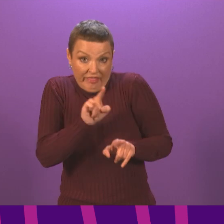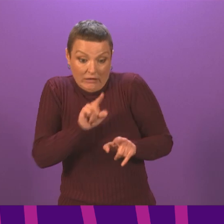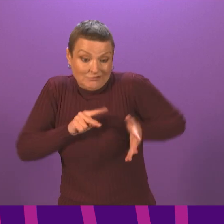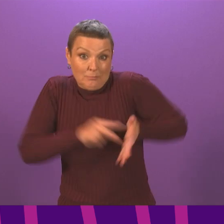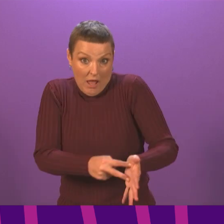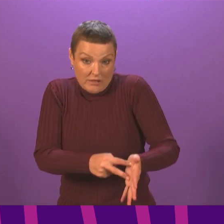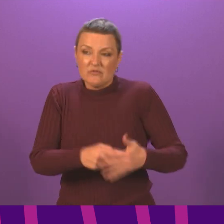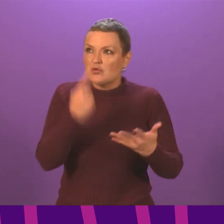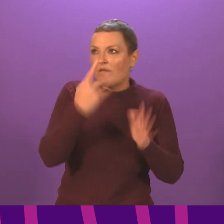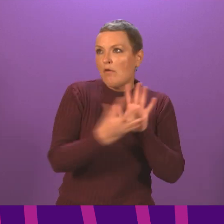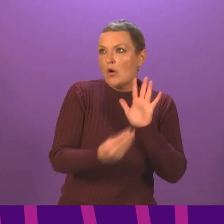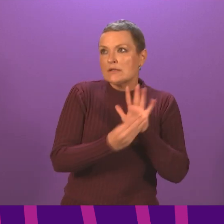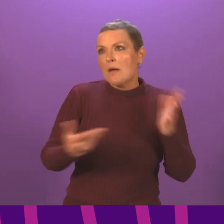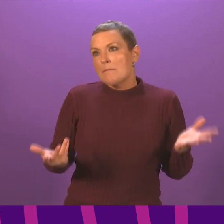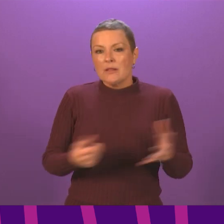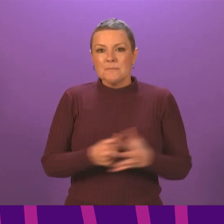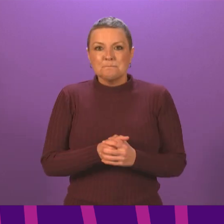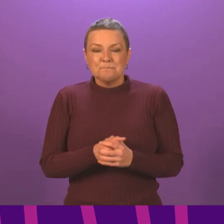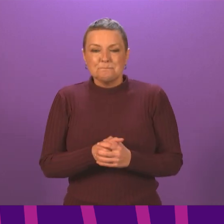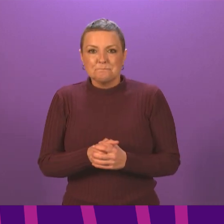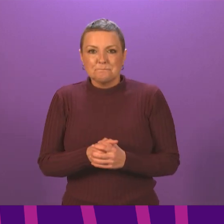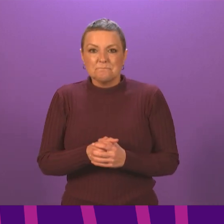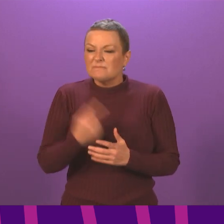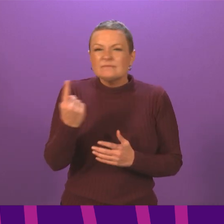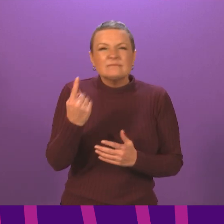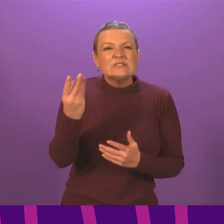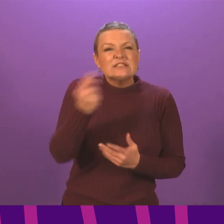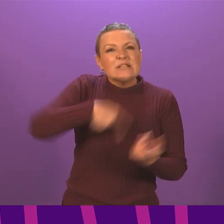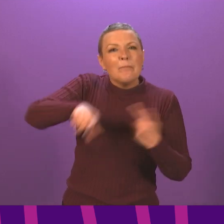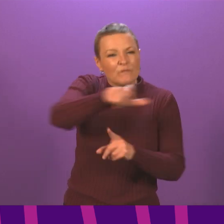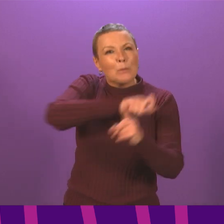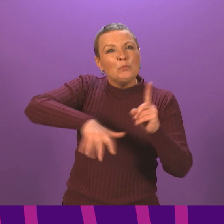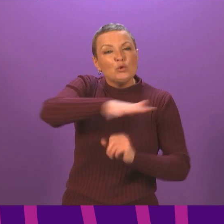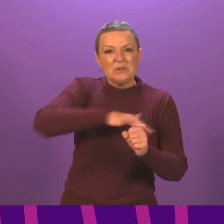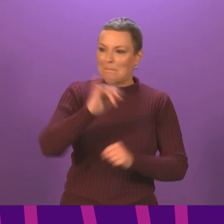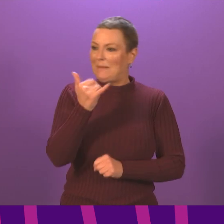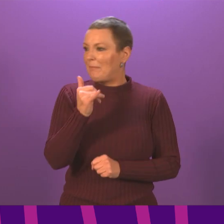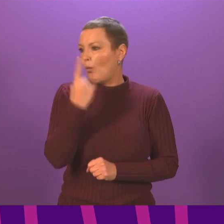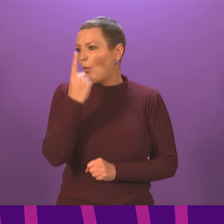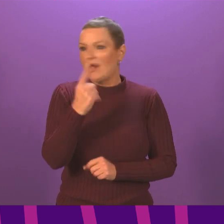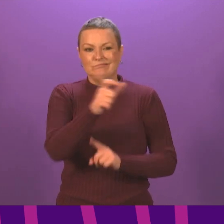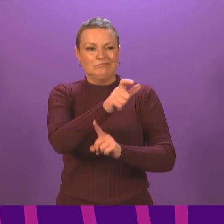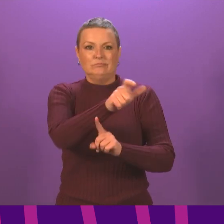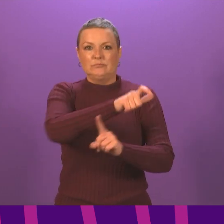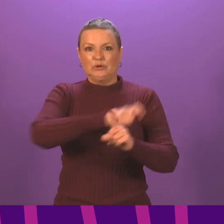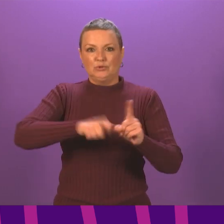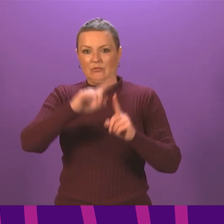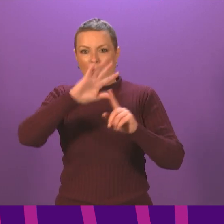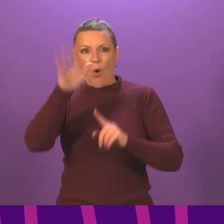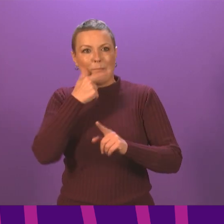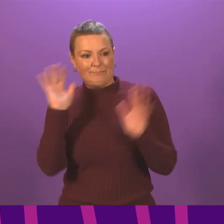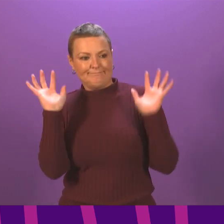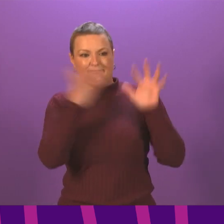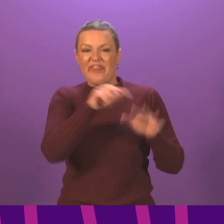can organise it. For example, in some places it may be in one community setting where everyone